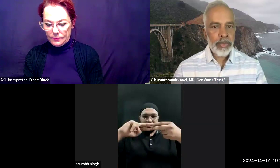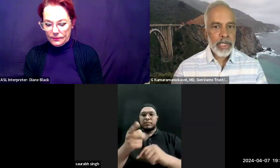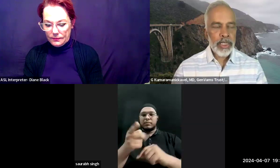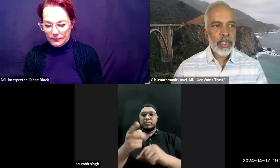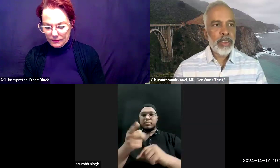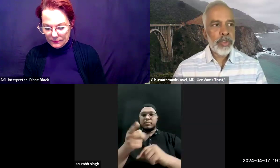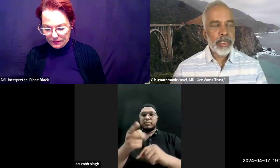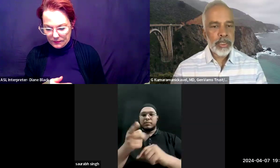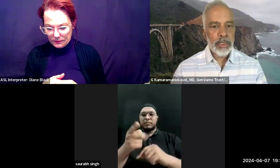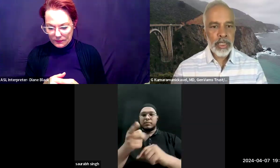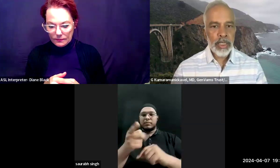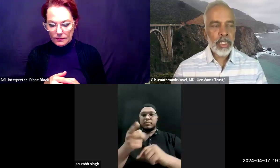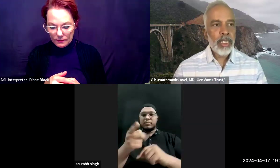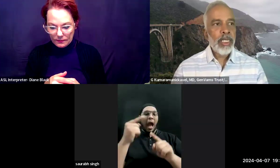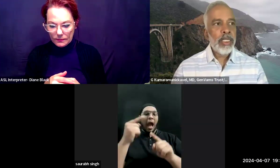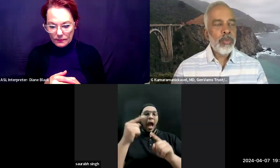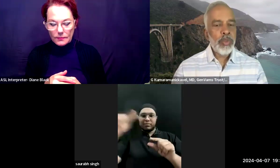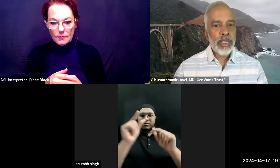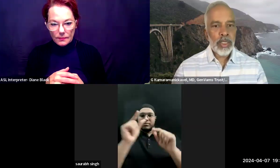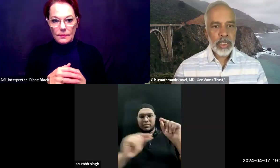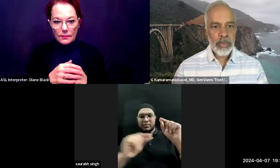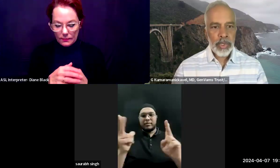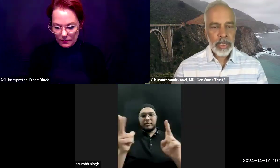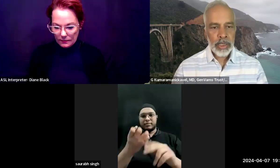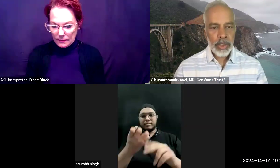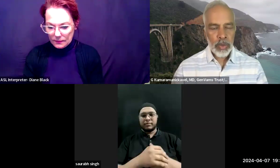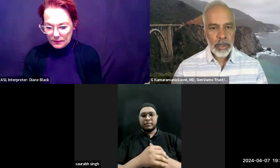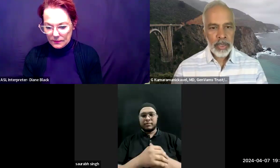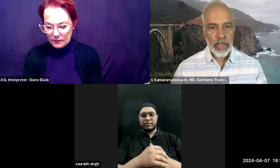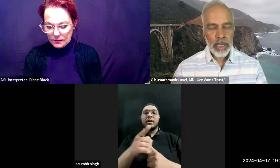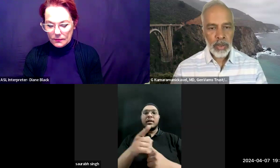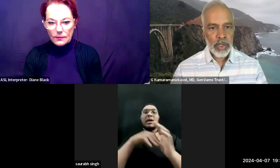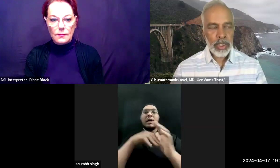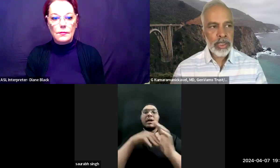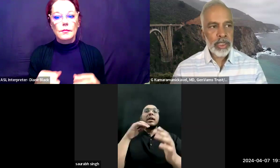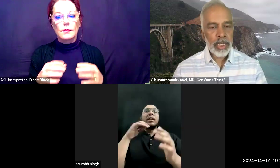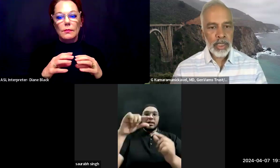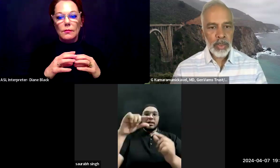supply the nutrition and remove the toxic products and so on, depending on whether it's the artery or